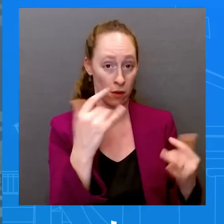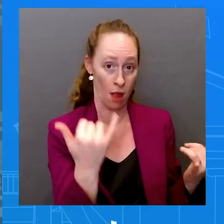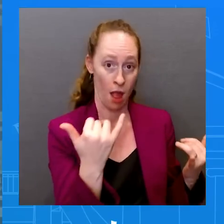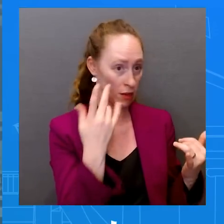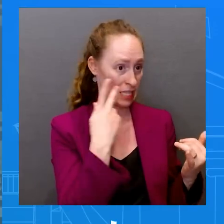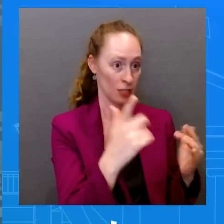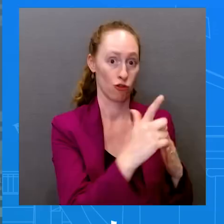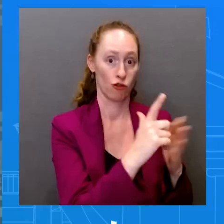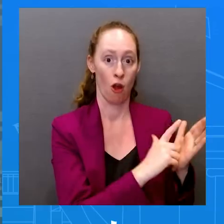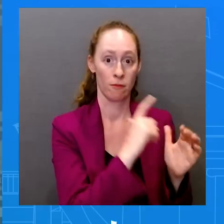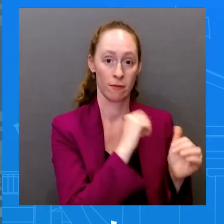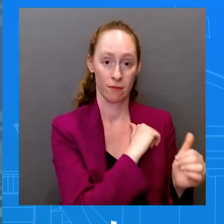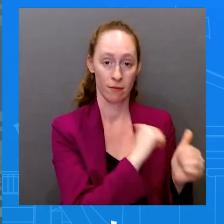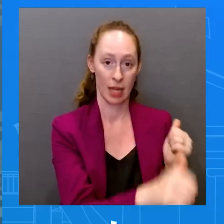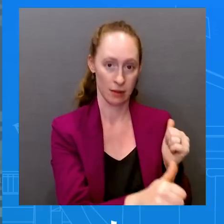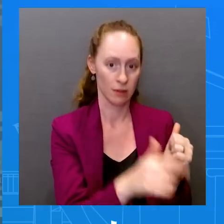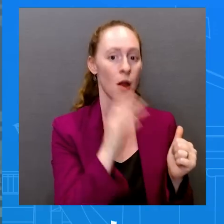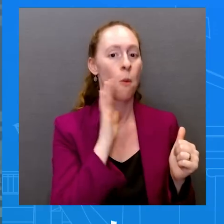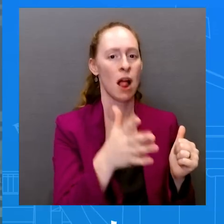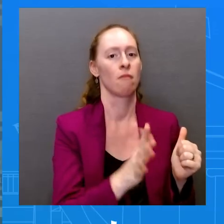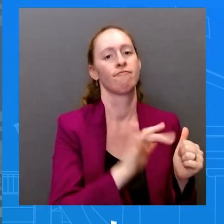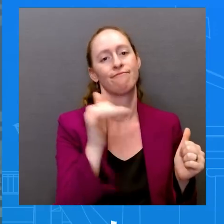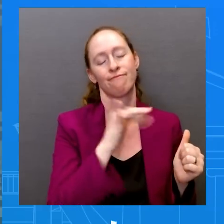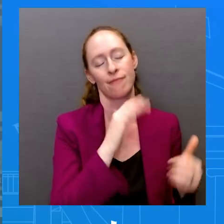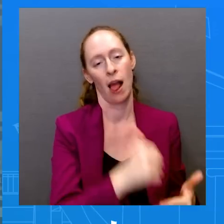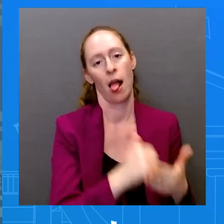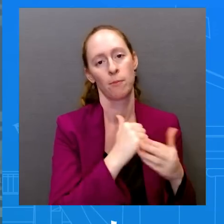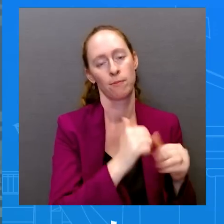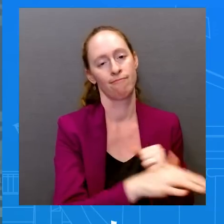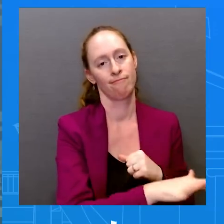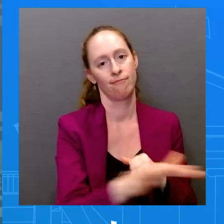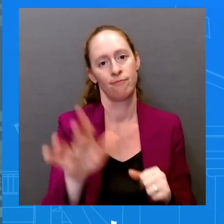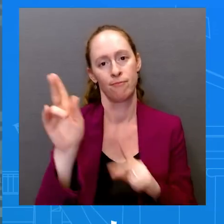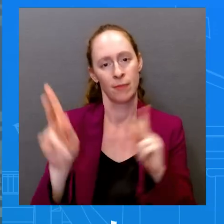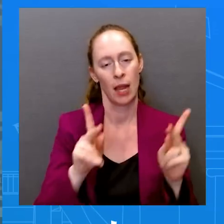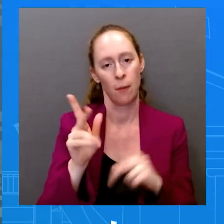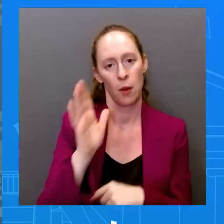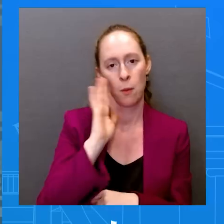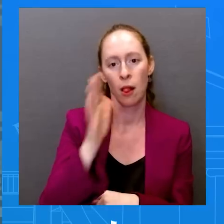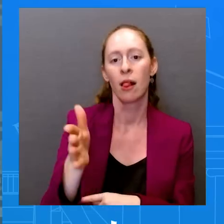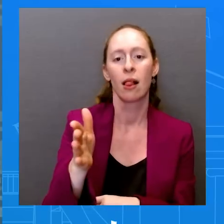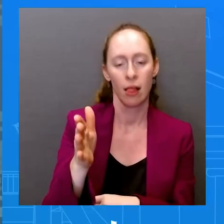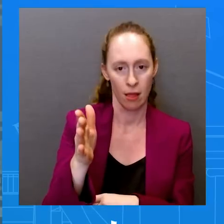are implemented in a way that has a real effect and that the American people truly feel the cost.